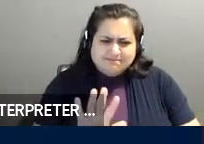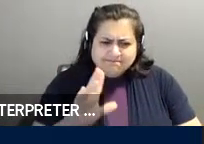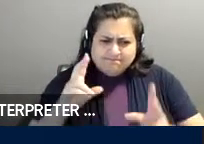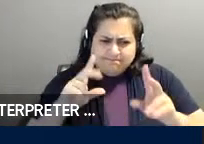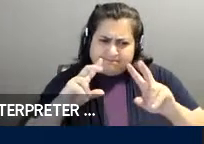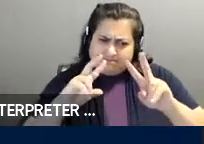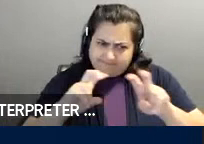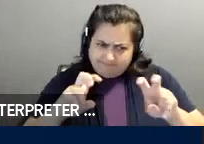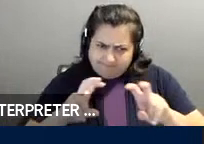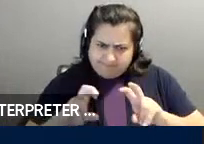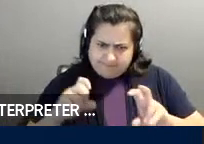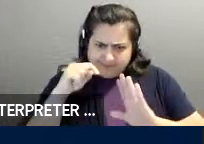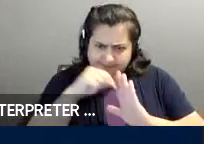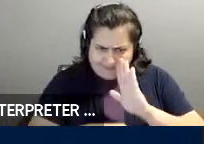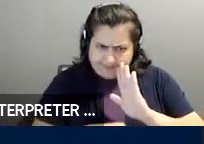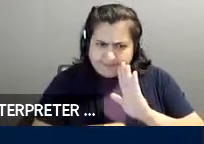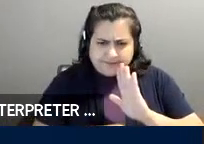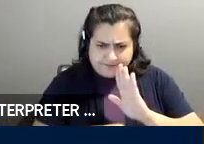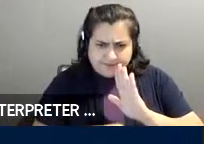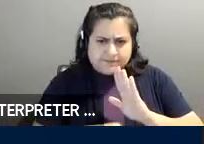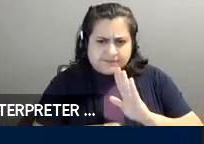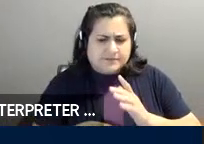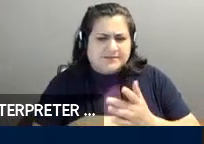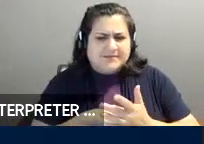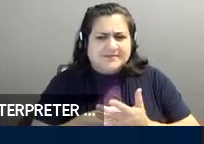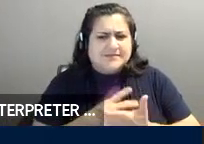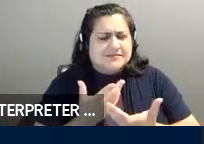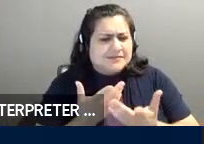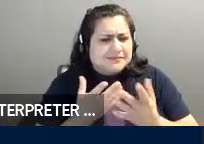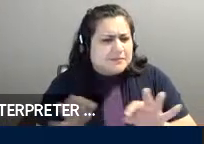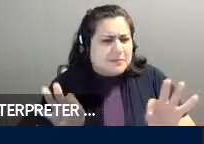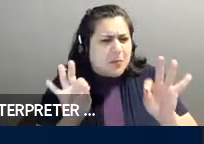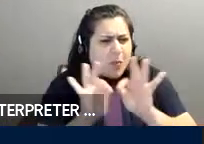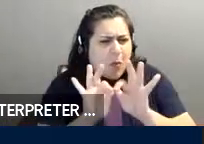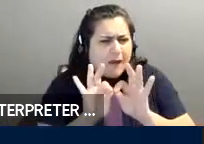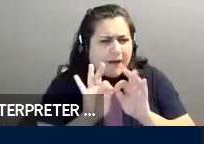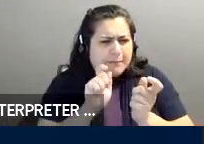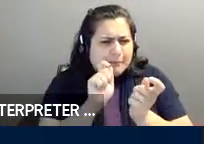about some of the other specifications that the medical diagnostic equipment standard